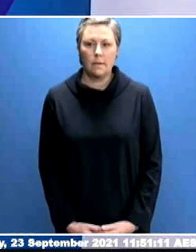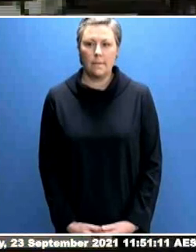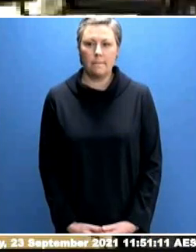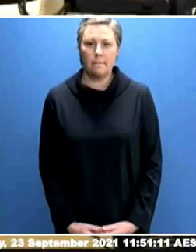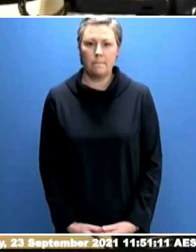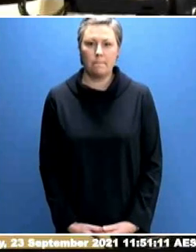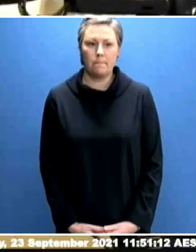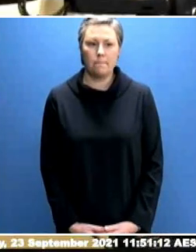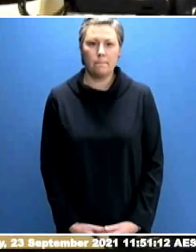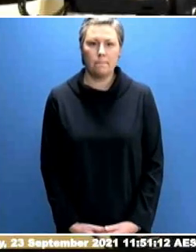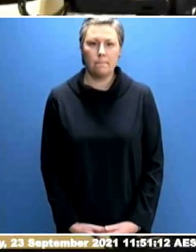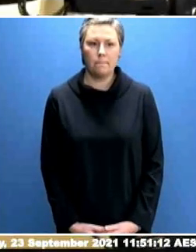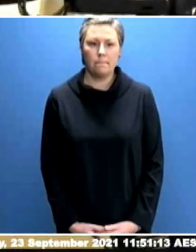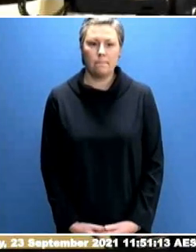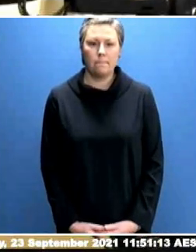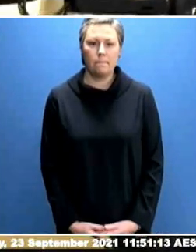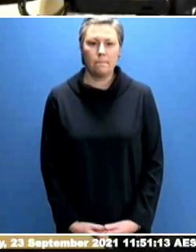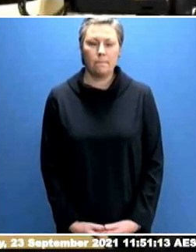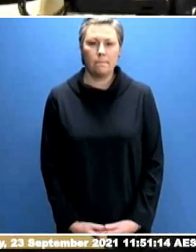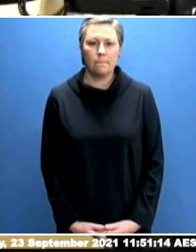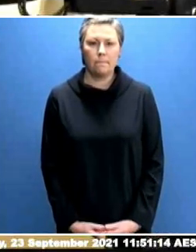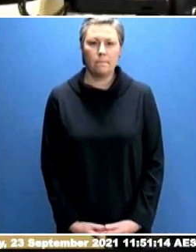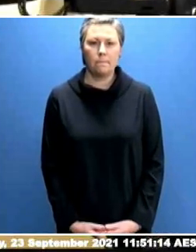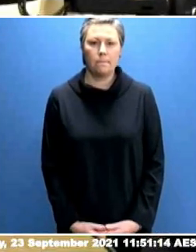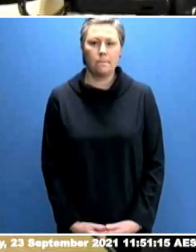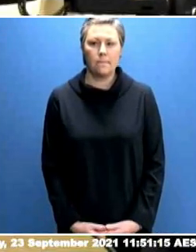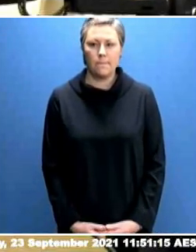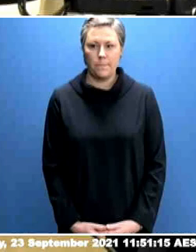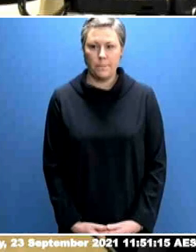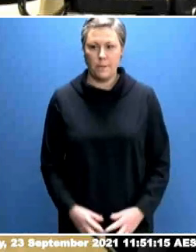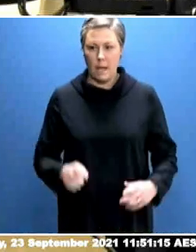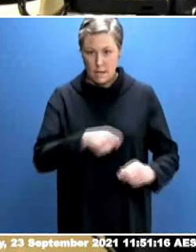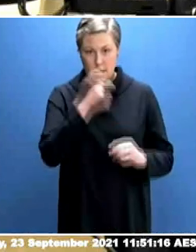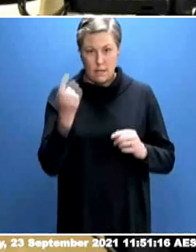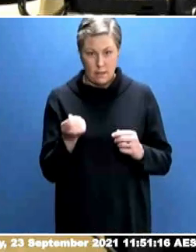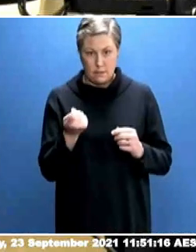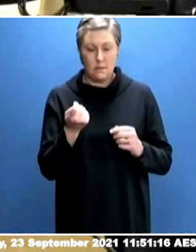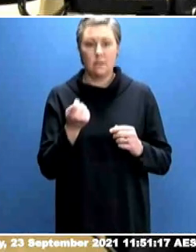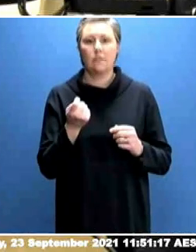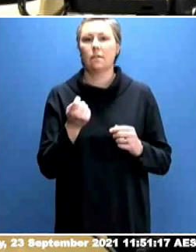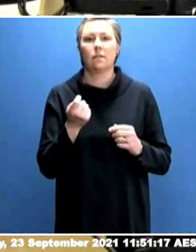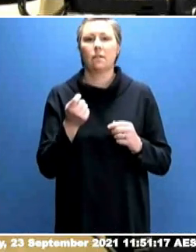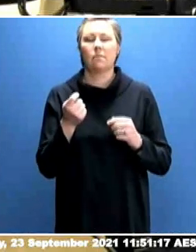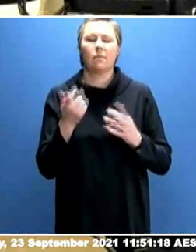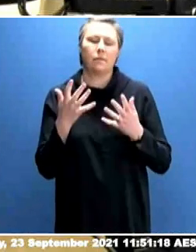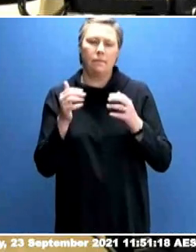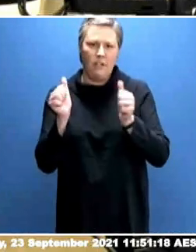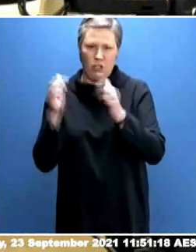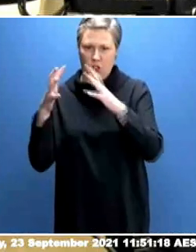Commissioners, we will next be turning our attention from the Western Australian Secure Care setting to the Northern Territory,